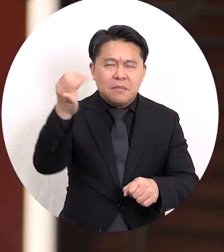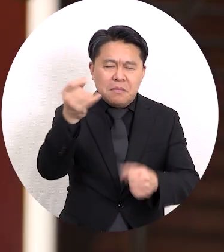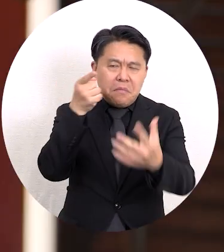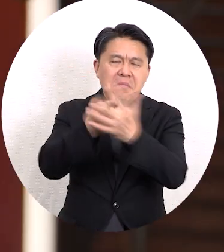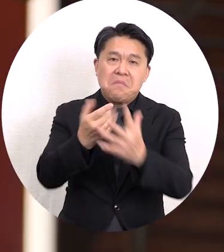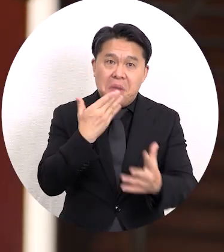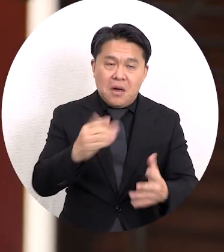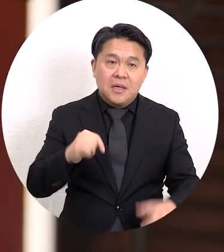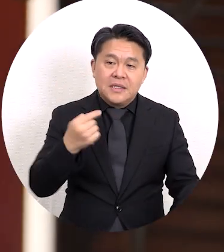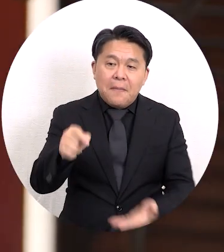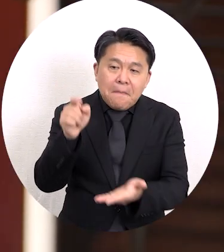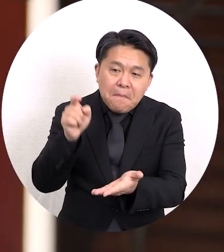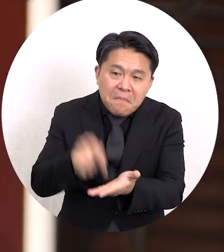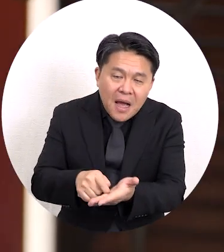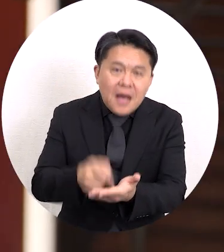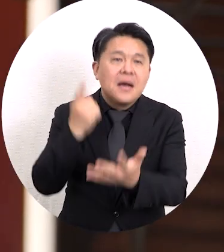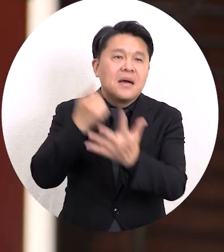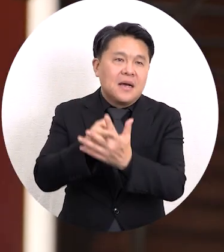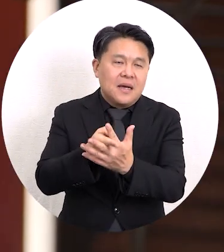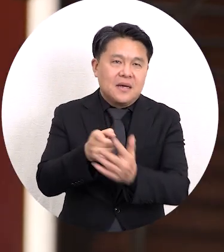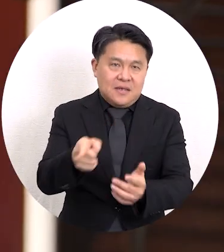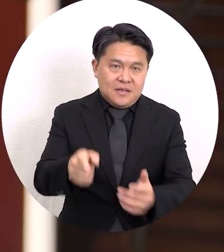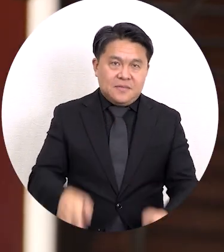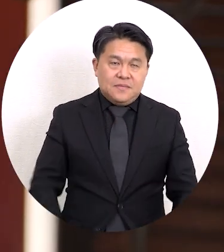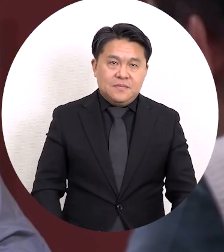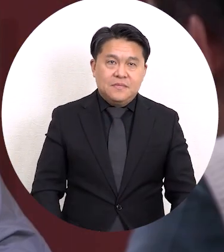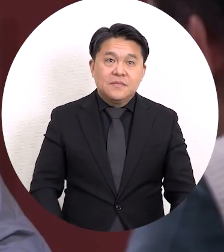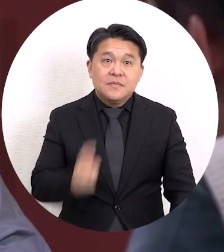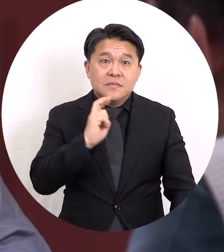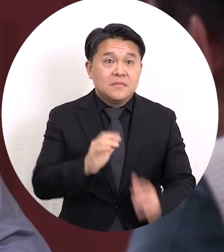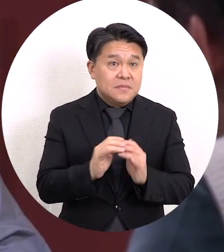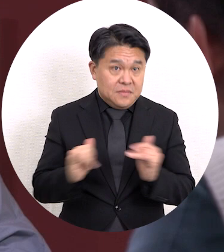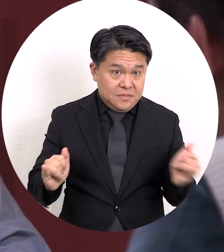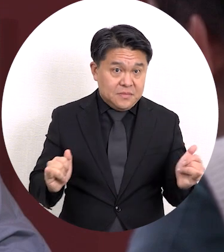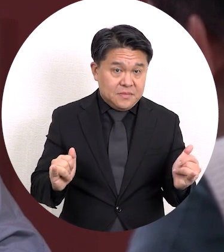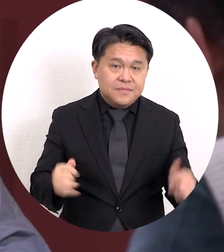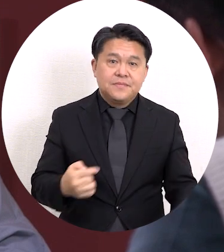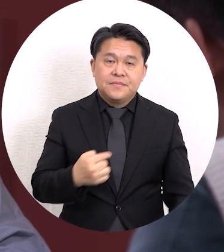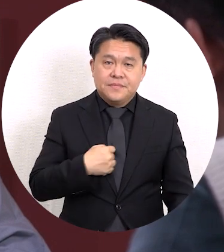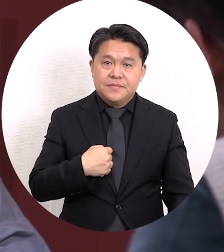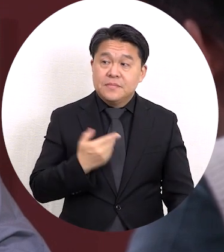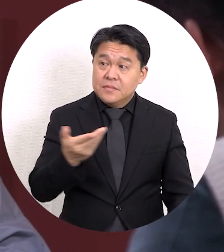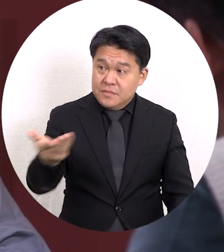You can predict the next beat. In fact, musicians know that you and I